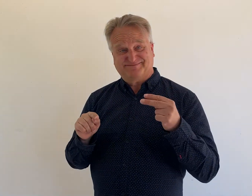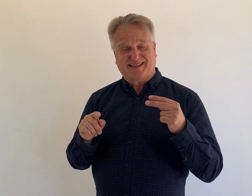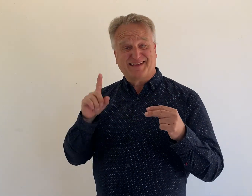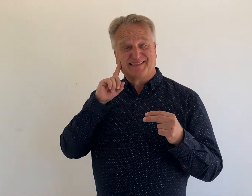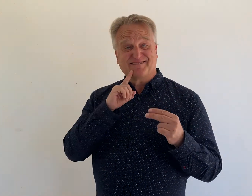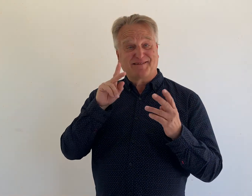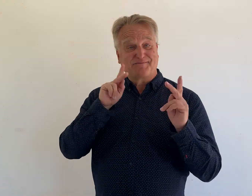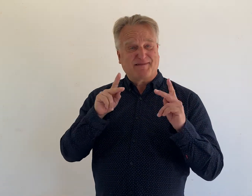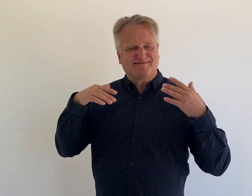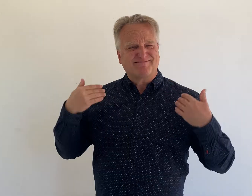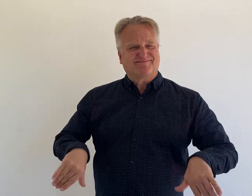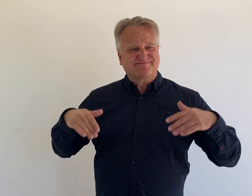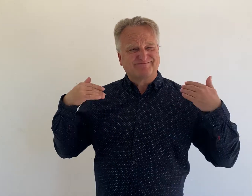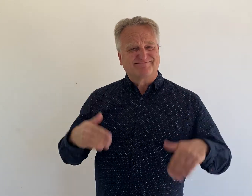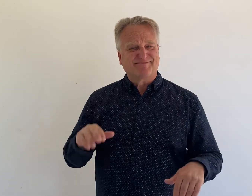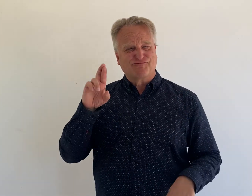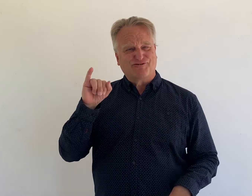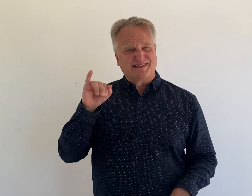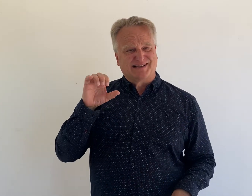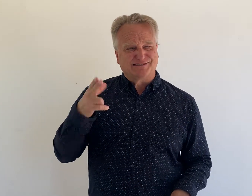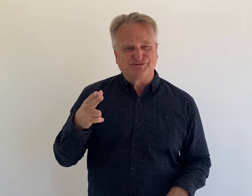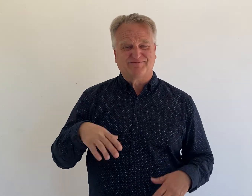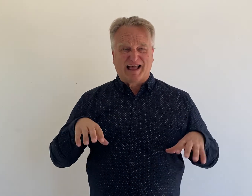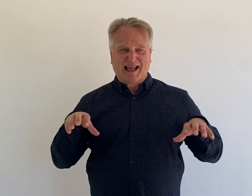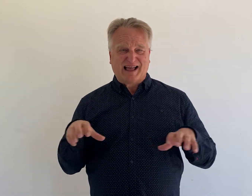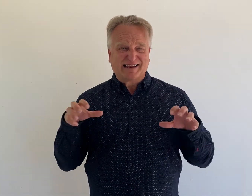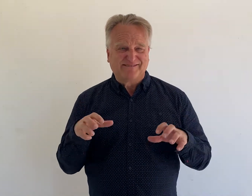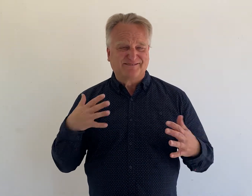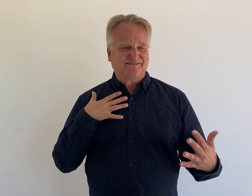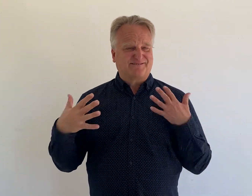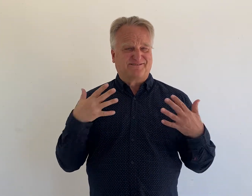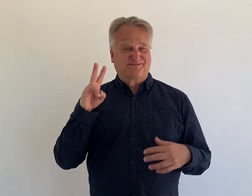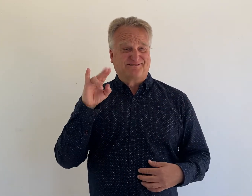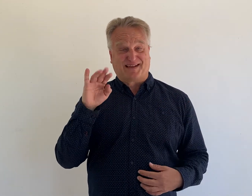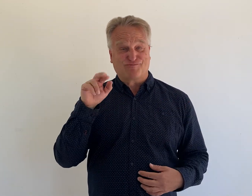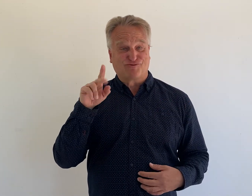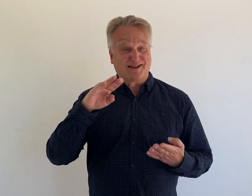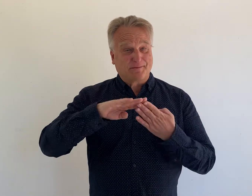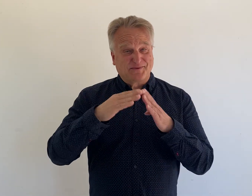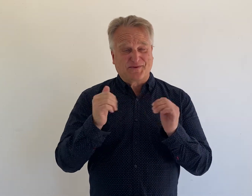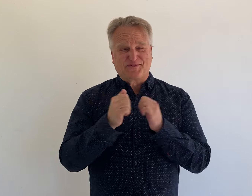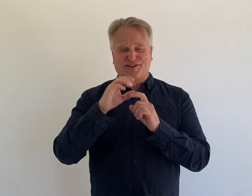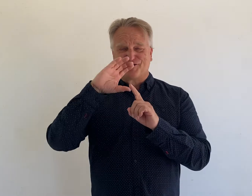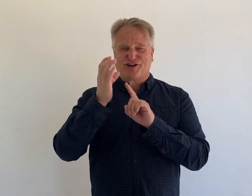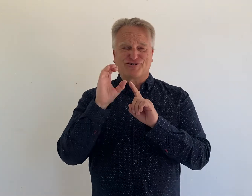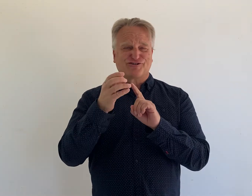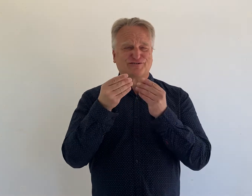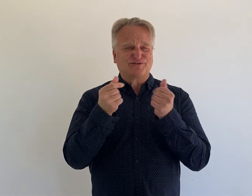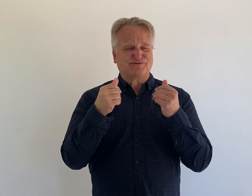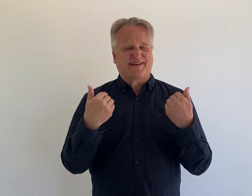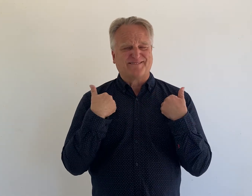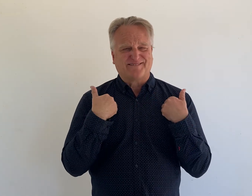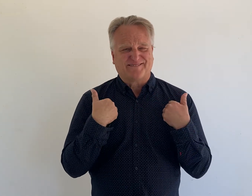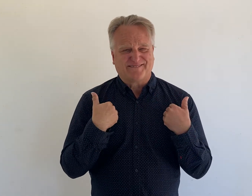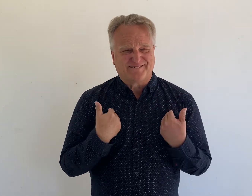By contrast, Deaf people consider their community to be a rich, active, and vibrant one full of cultural solutions for effective living.